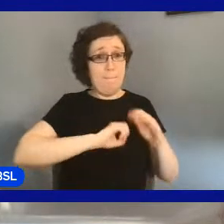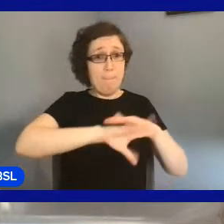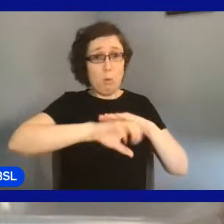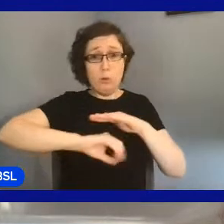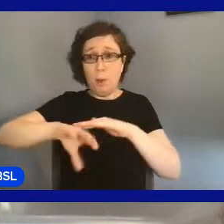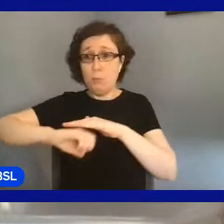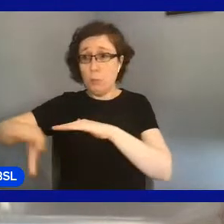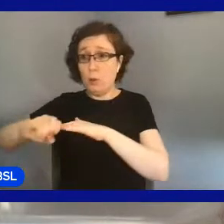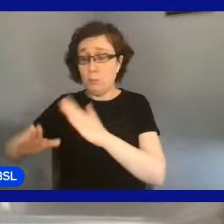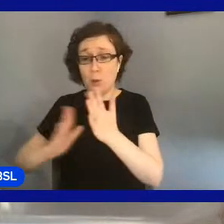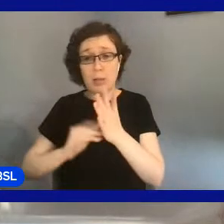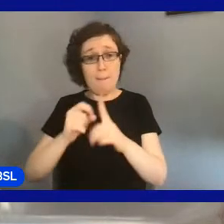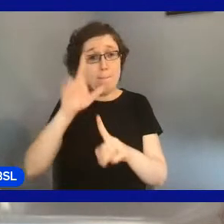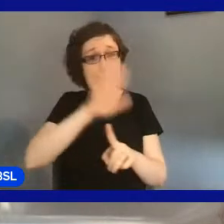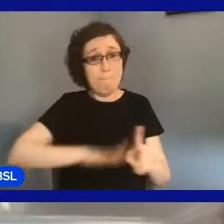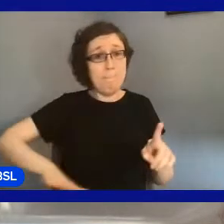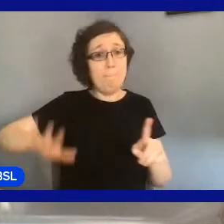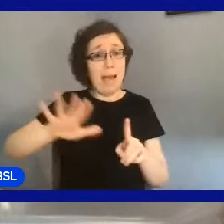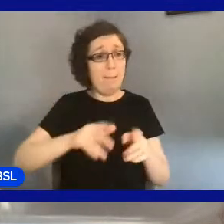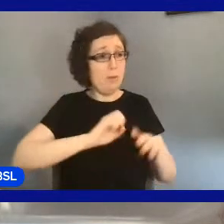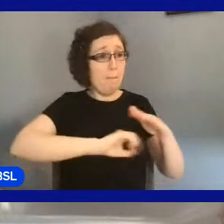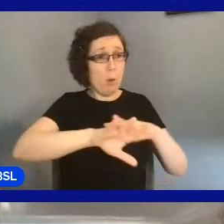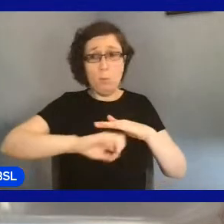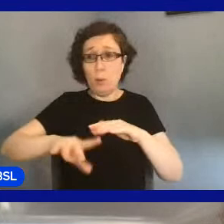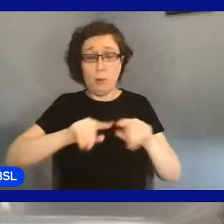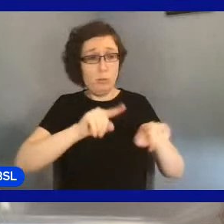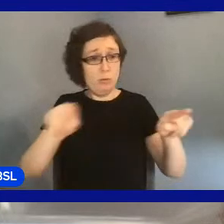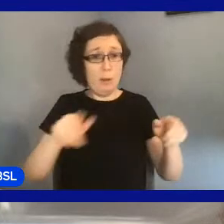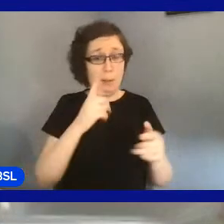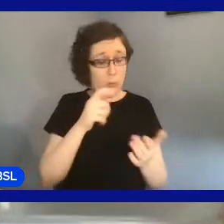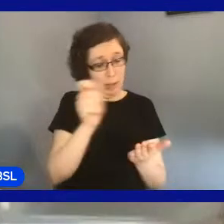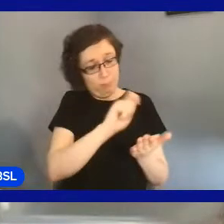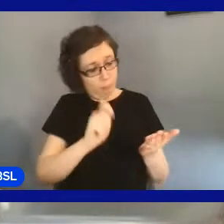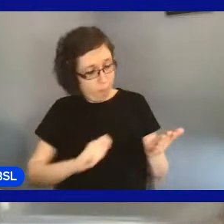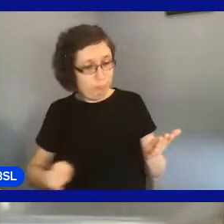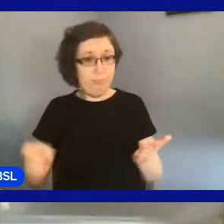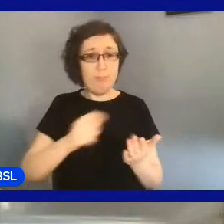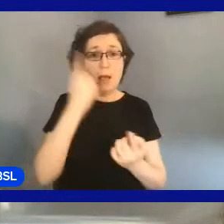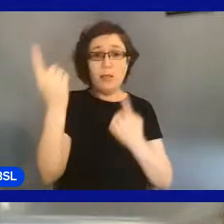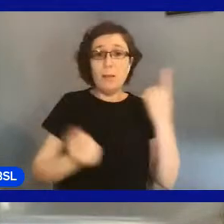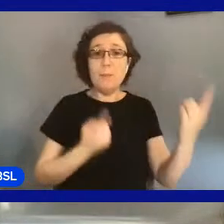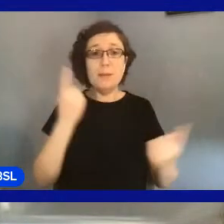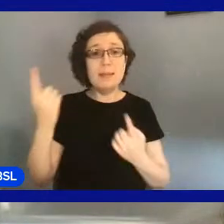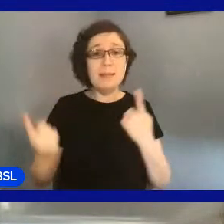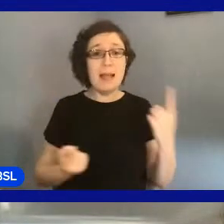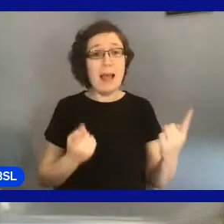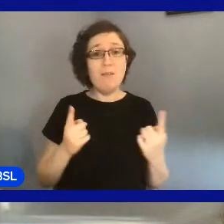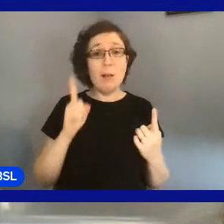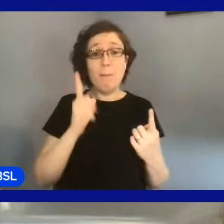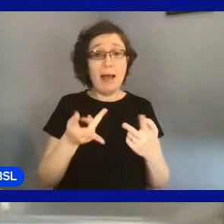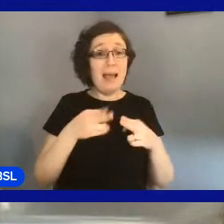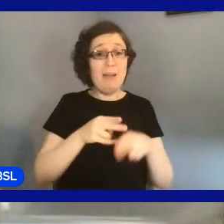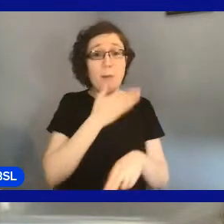and understand the work experience. The digital tooling, will also exclude, because there was a digital divide and a lot